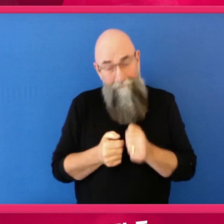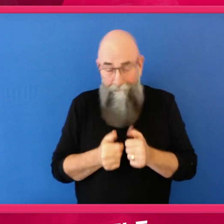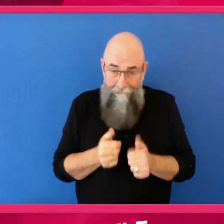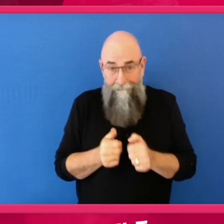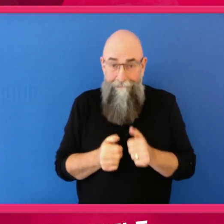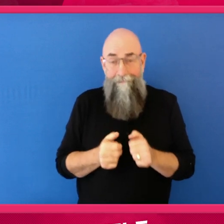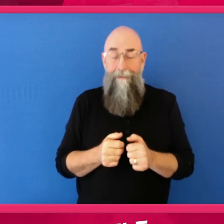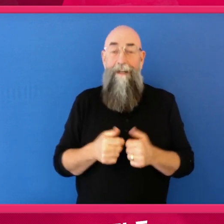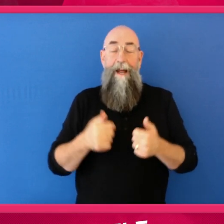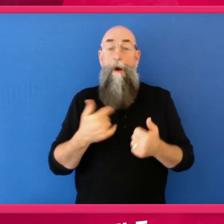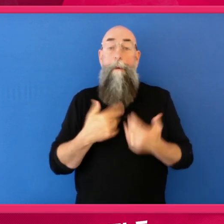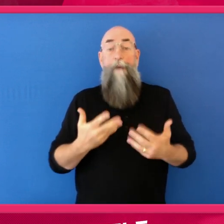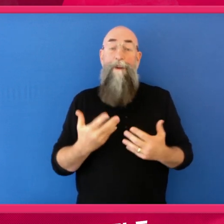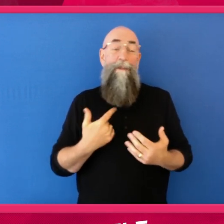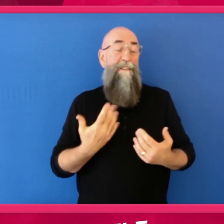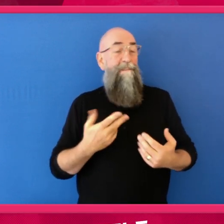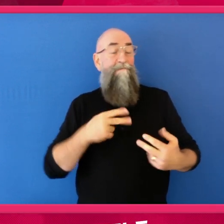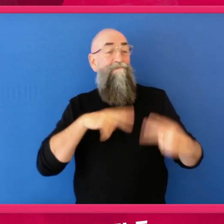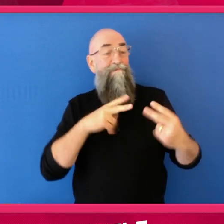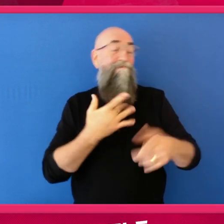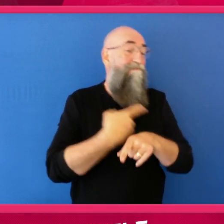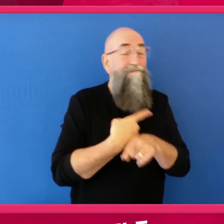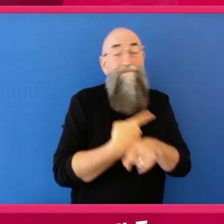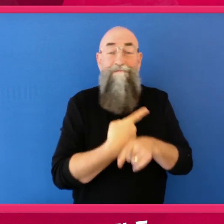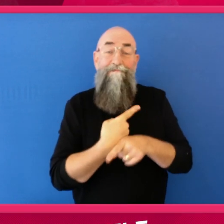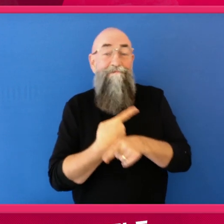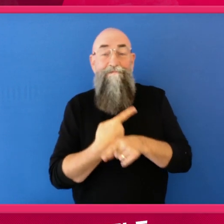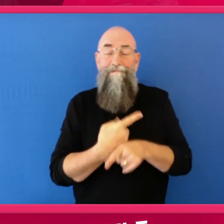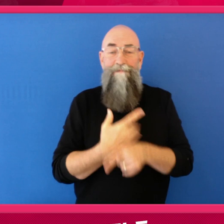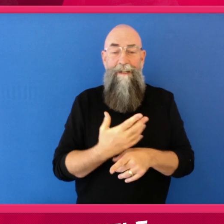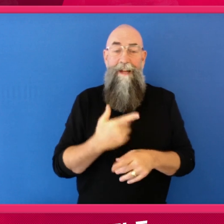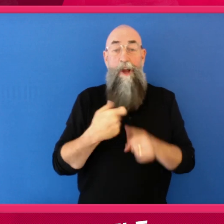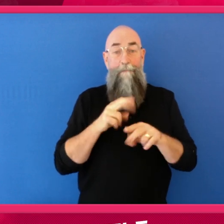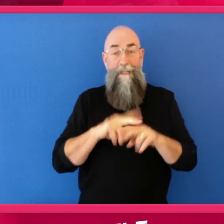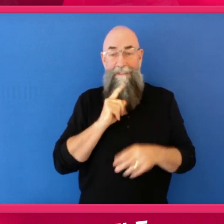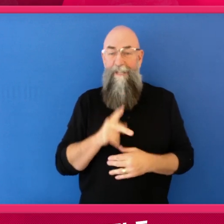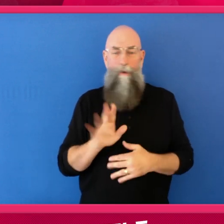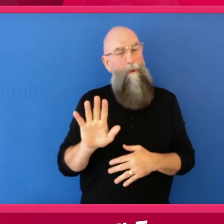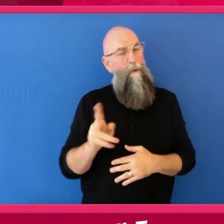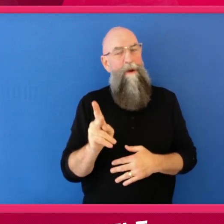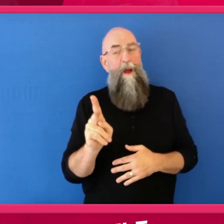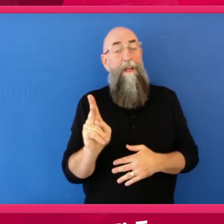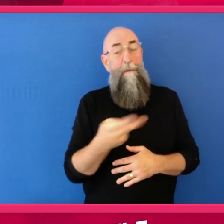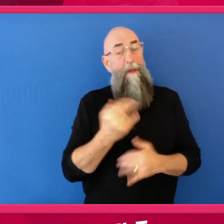chatting and having mad banter. It's great fun. Kurt Fearnley: There's a lot of love, there's a lot of love for you both on Instagram, don't worry about that. Georgie Tunny: I'm going to take a wager that